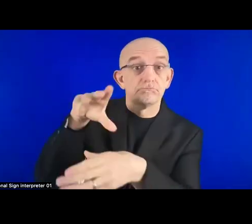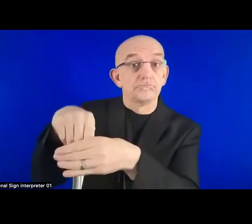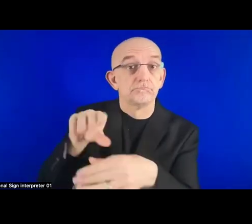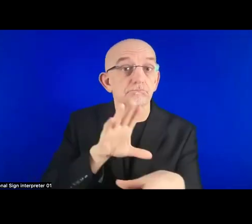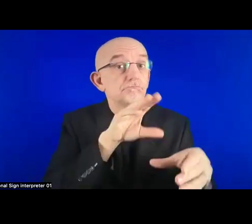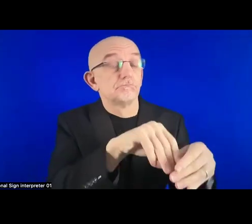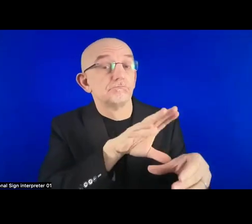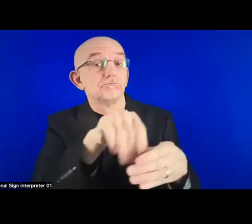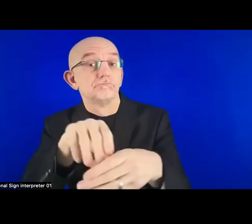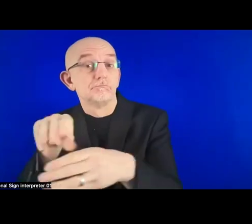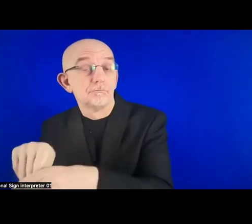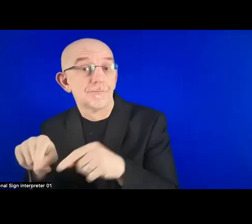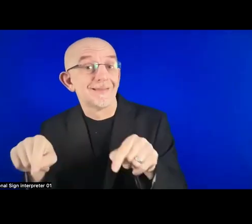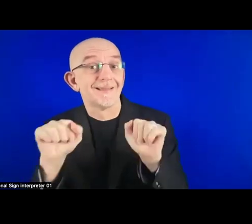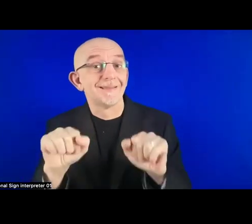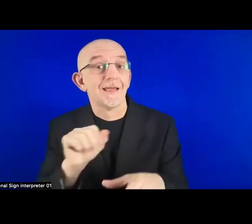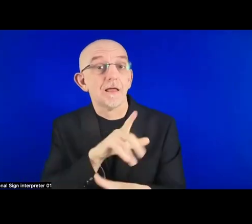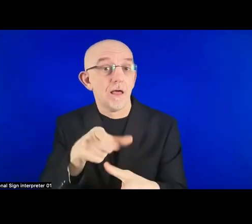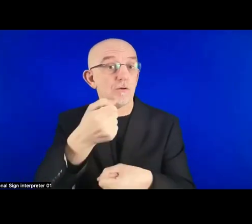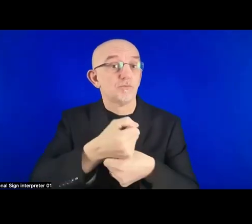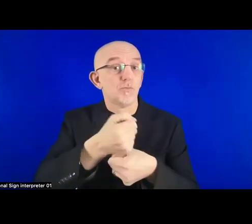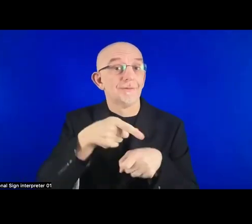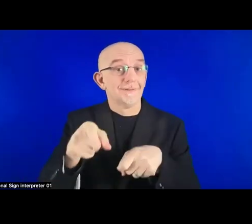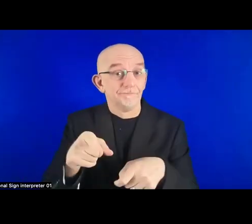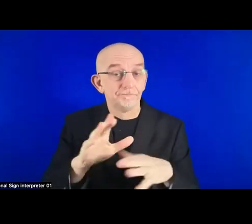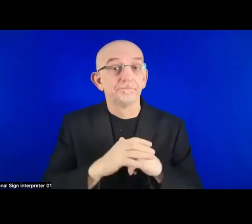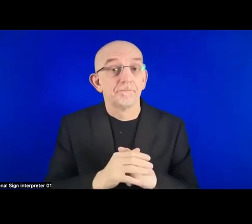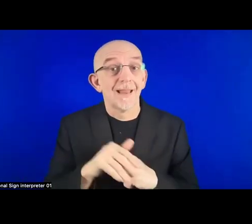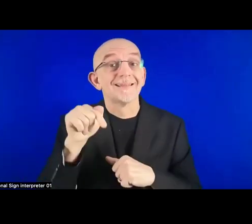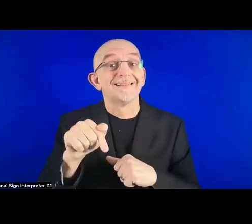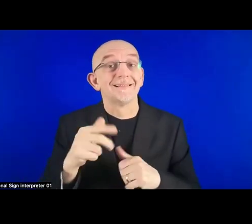have been recruited in the previous call of this project, call one, about their tips